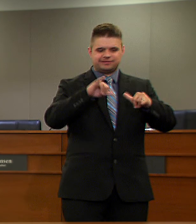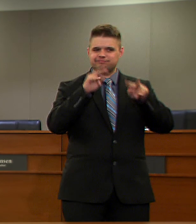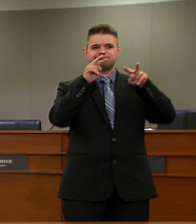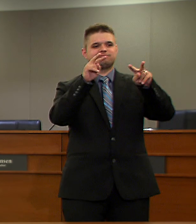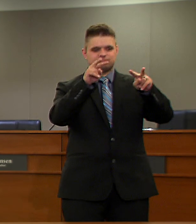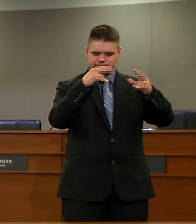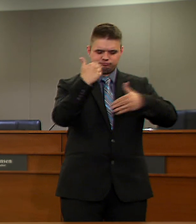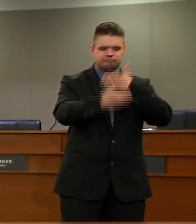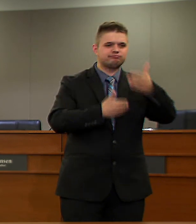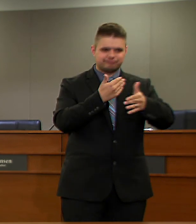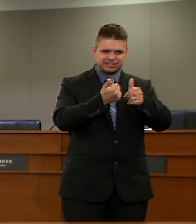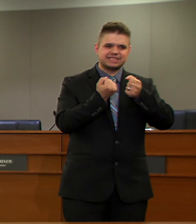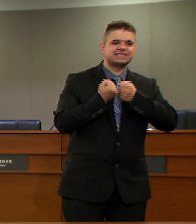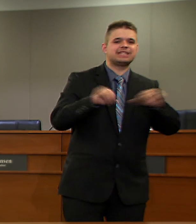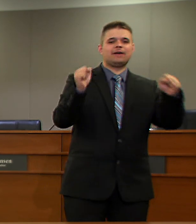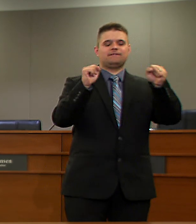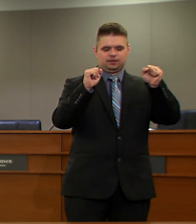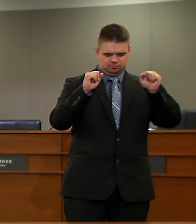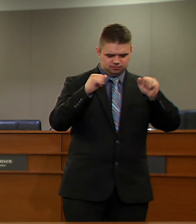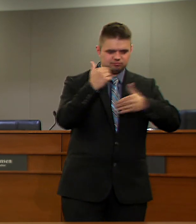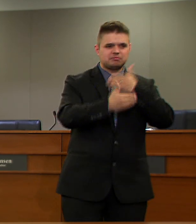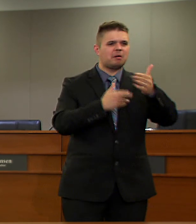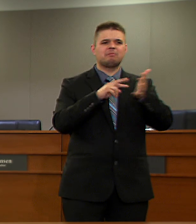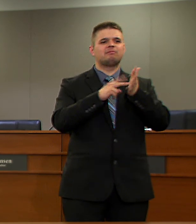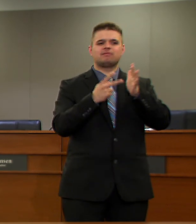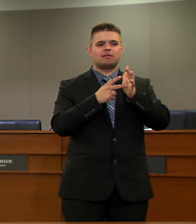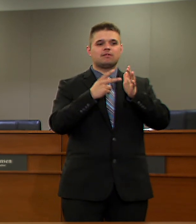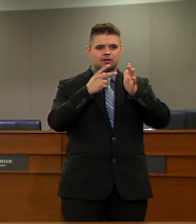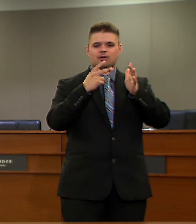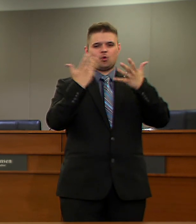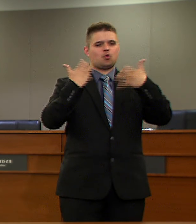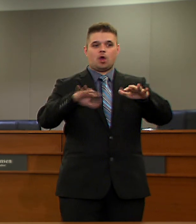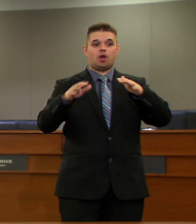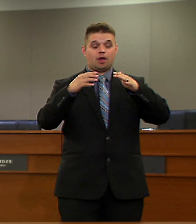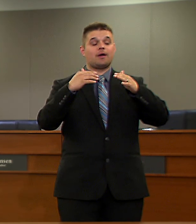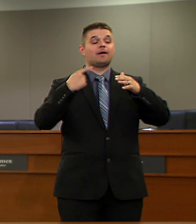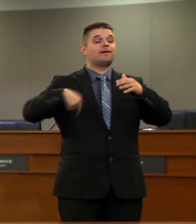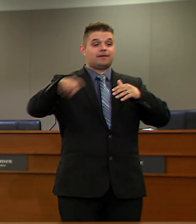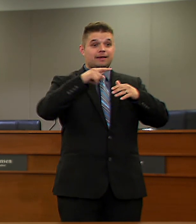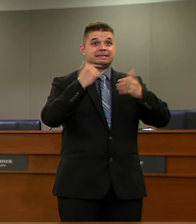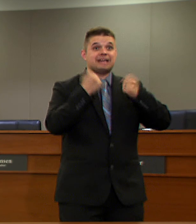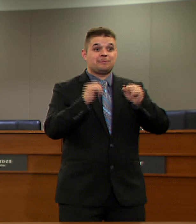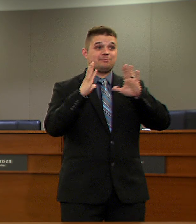a rebound of the infections. Some residents have contacted us